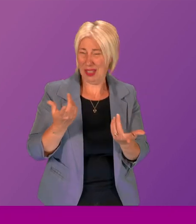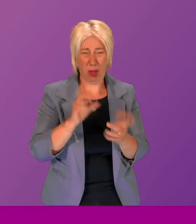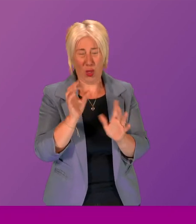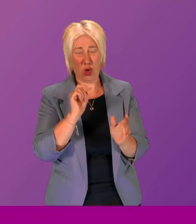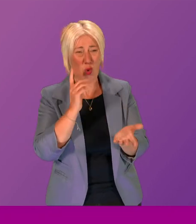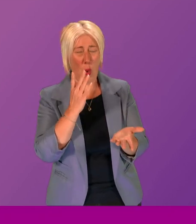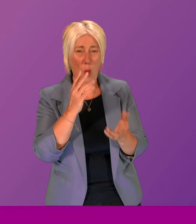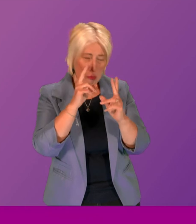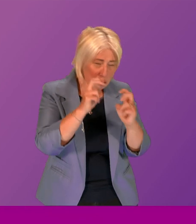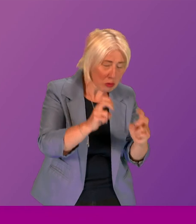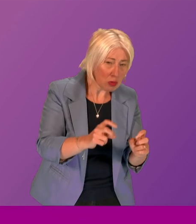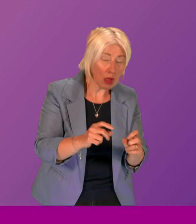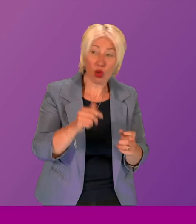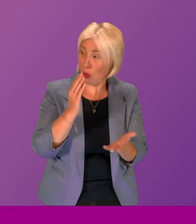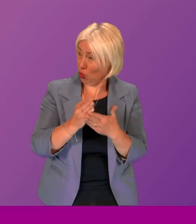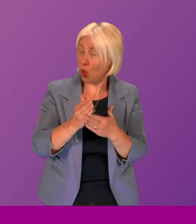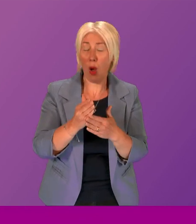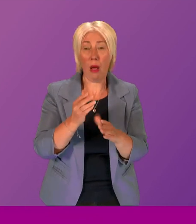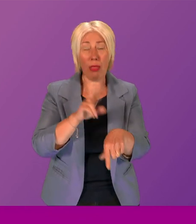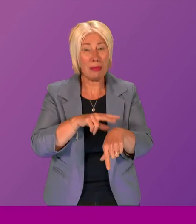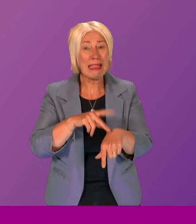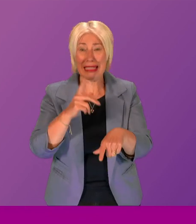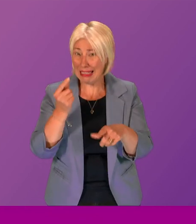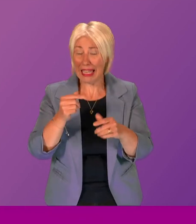the police’s ability to address those issues in ways that are appropriate.